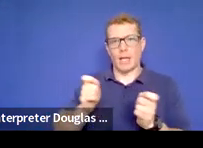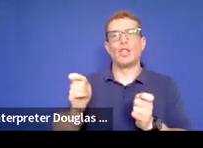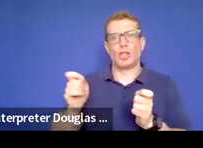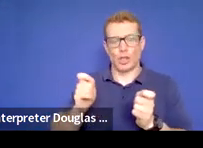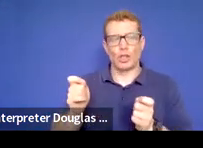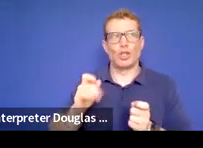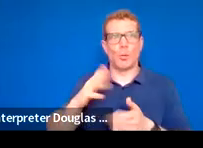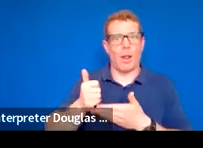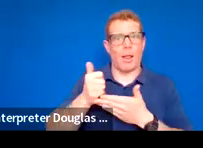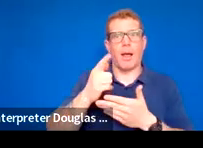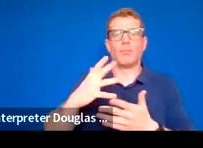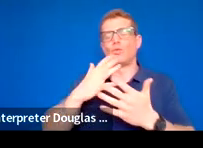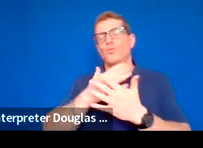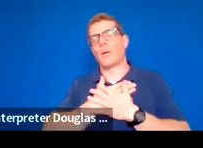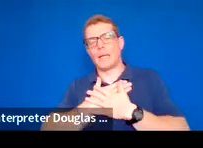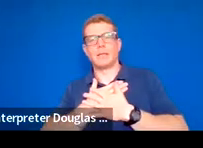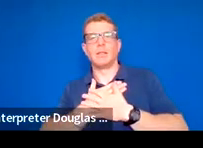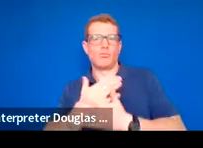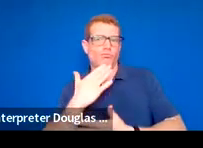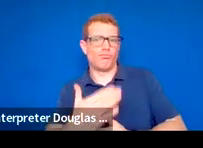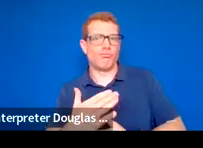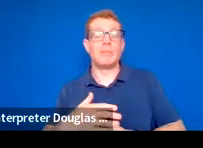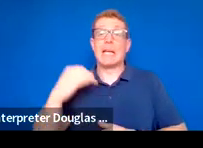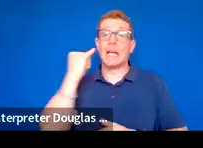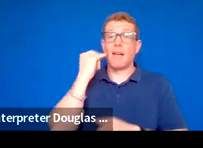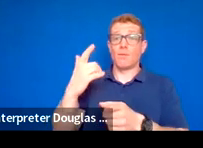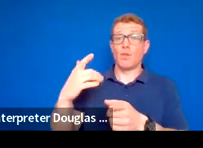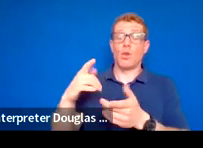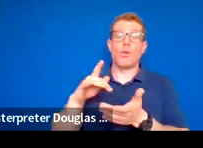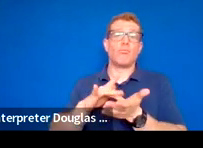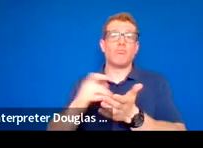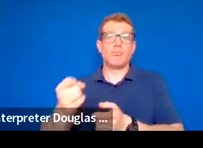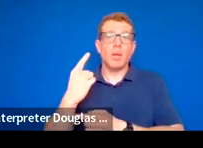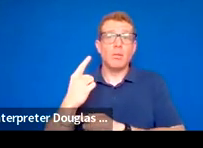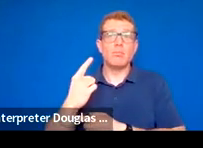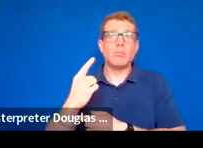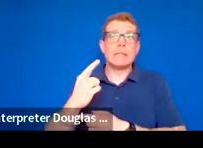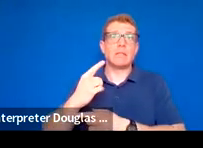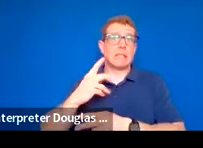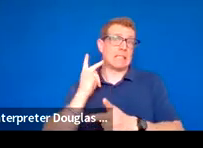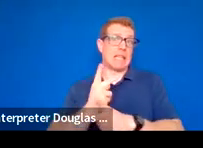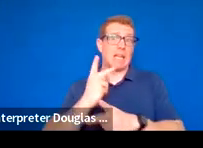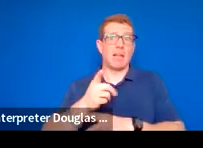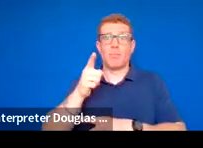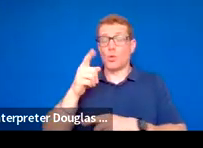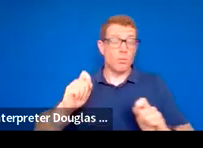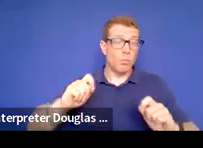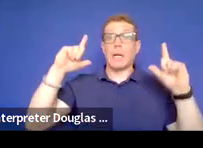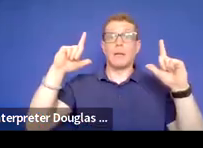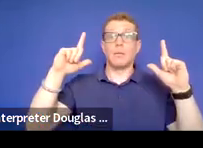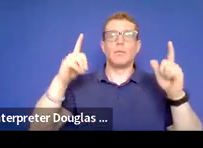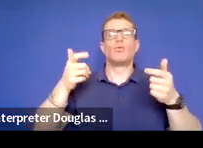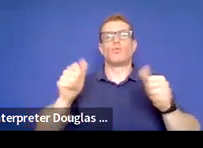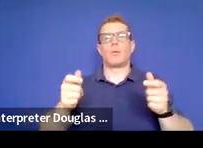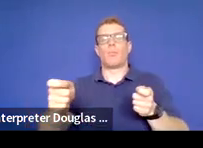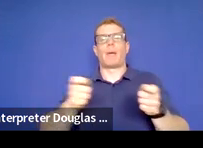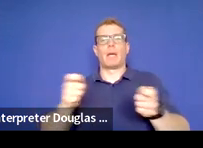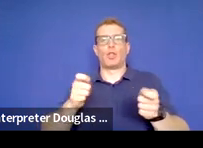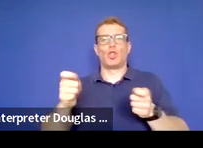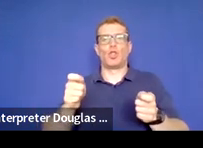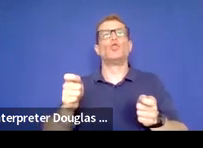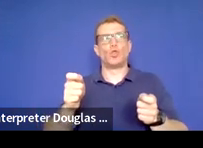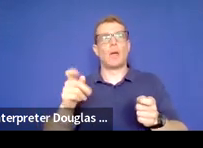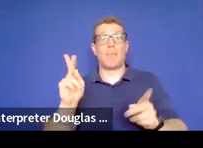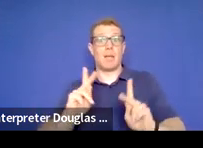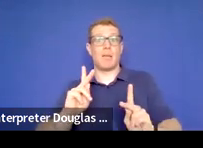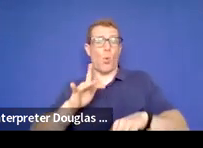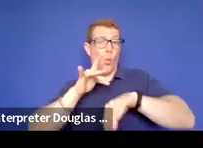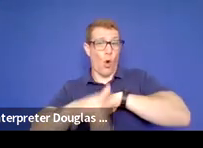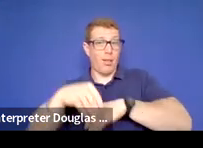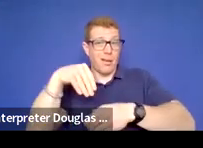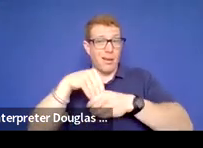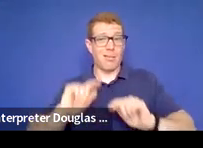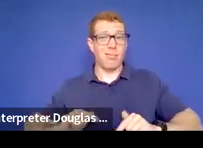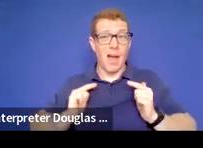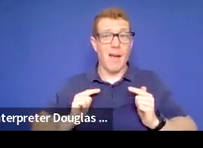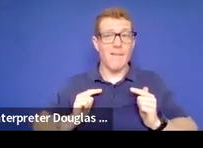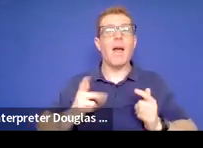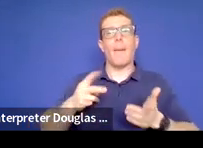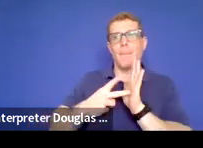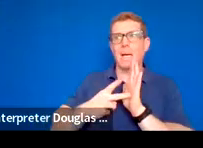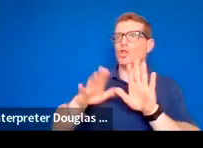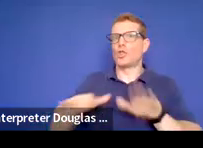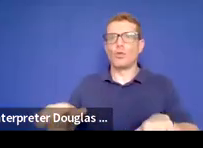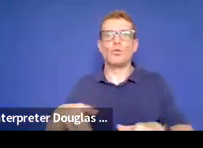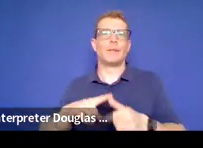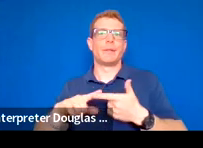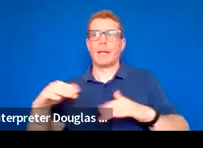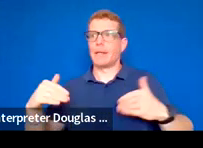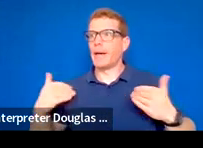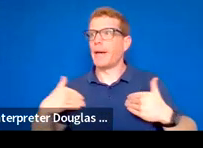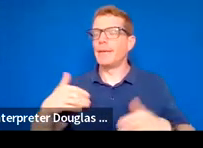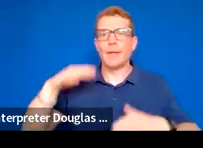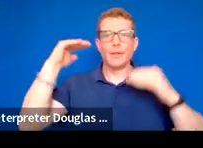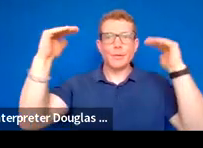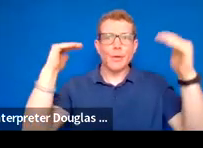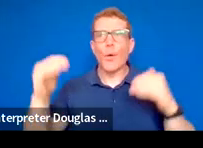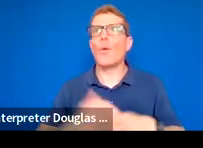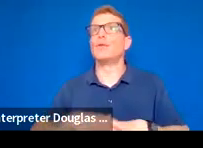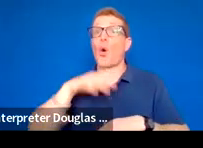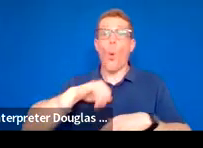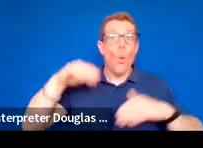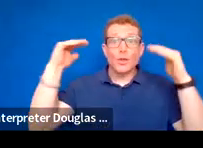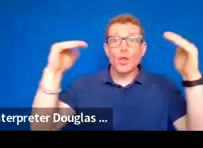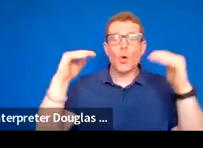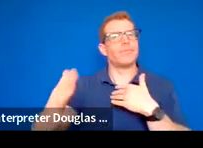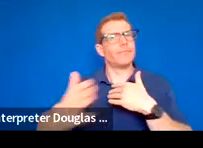Well, if you're on medicines that keep you awake you need to try to manage that. These are things that people early on in life, i'm talking about children all the way into young adults, into older adults we all need to